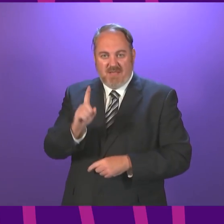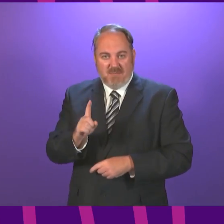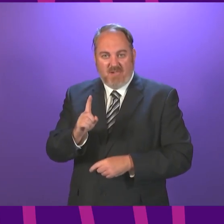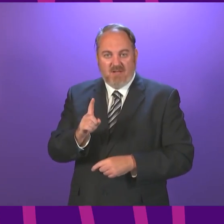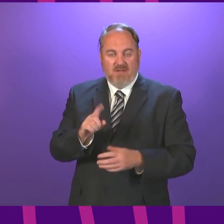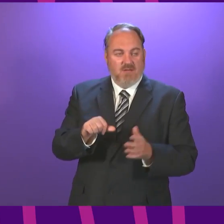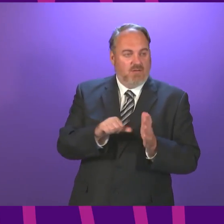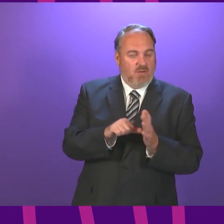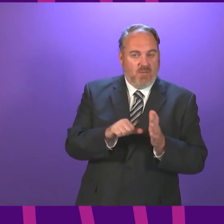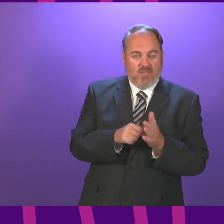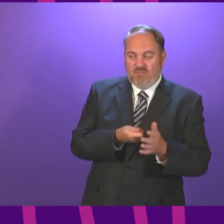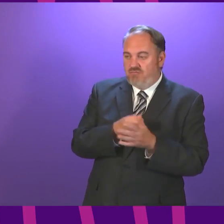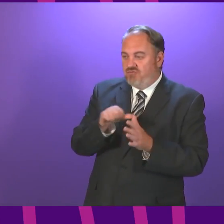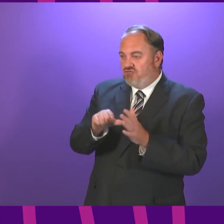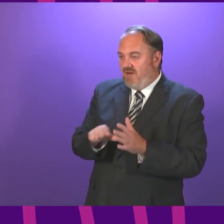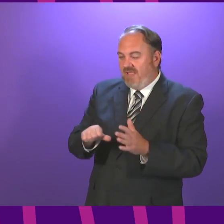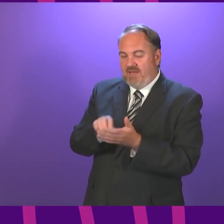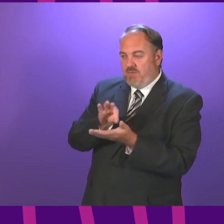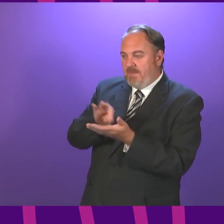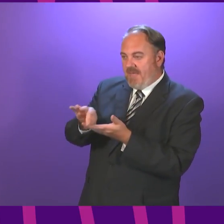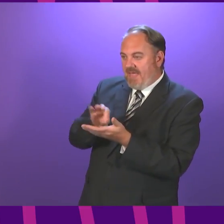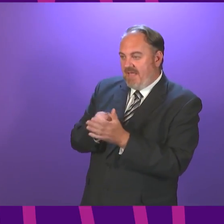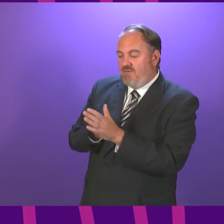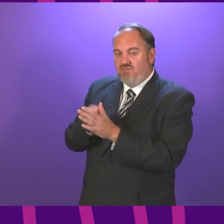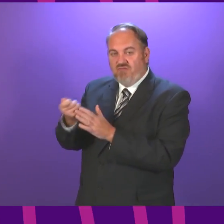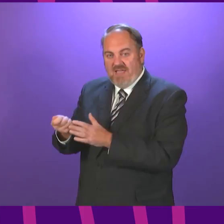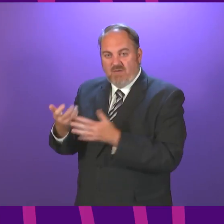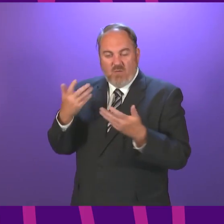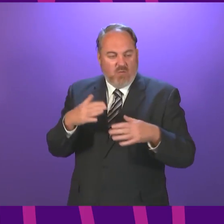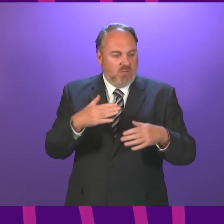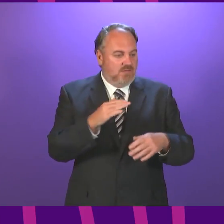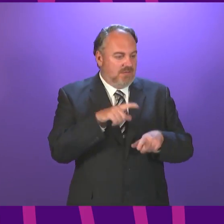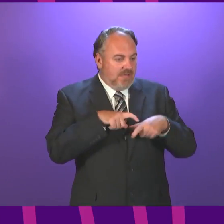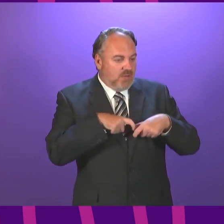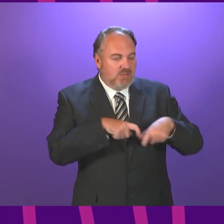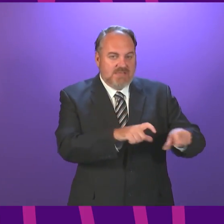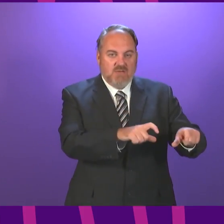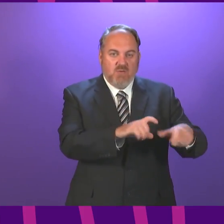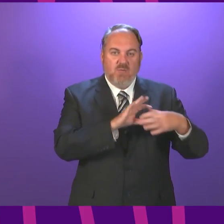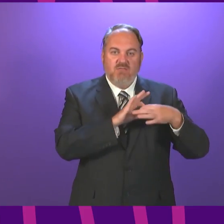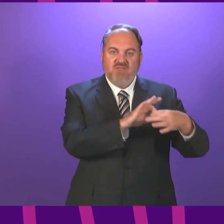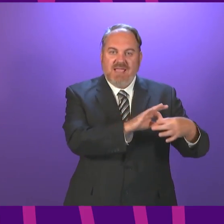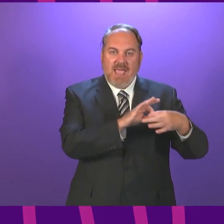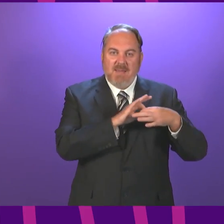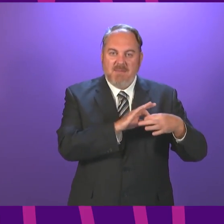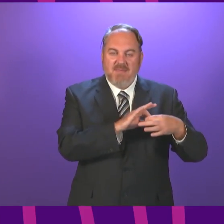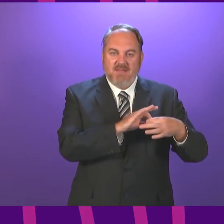I am determined that we will take as much action as possible and that we will always